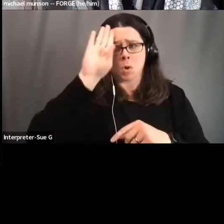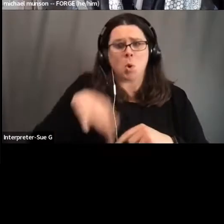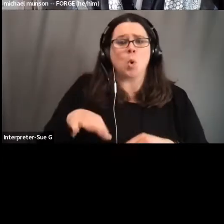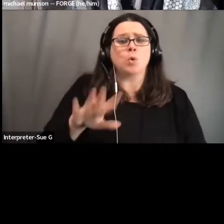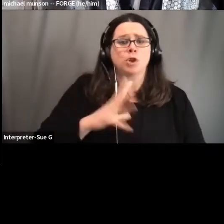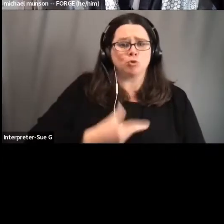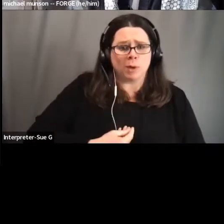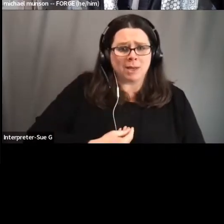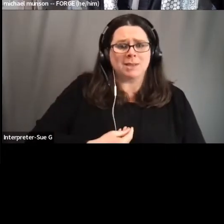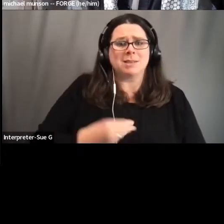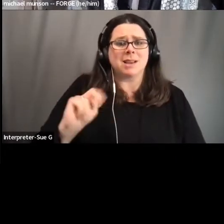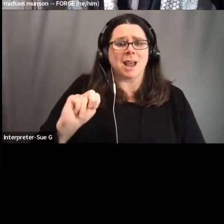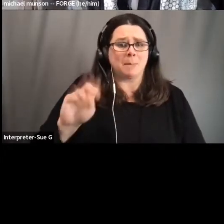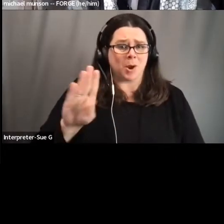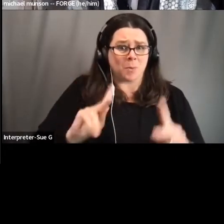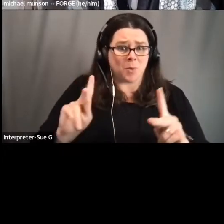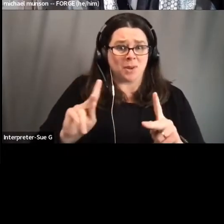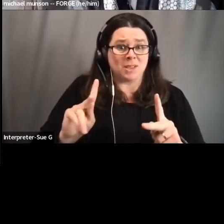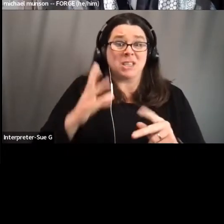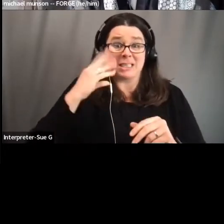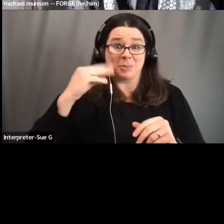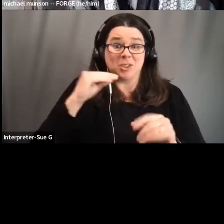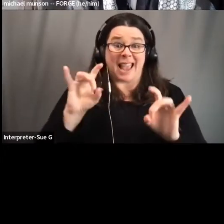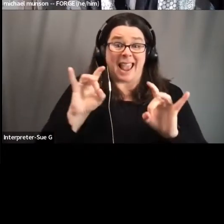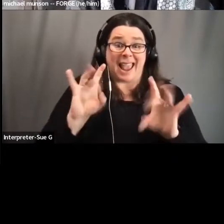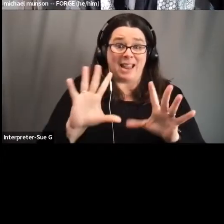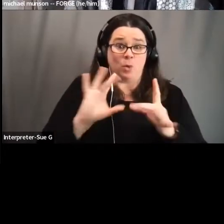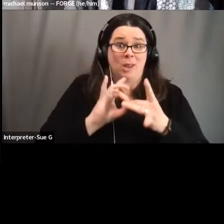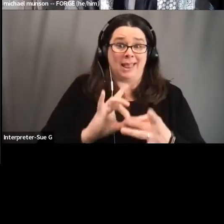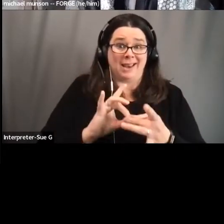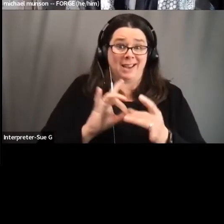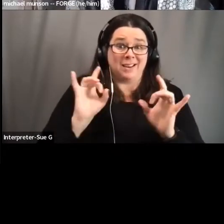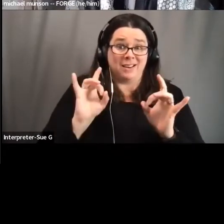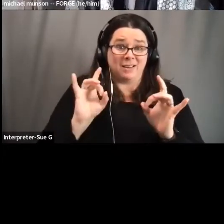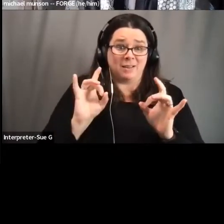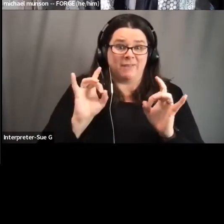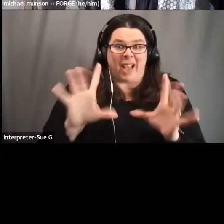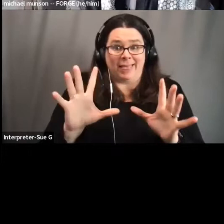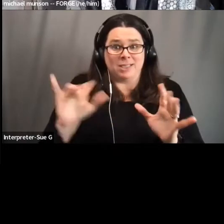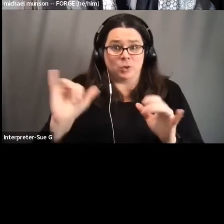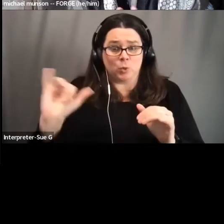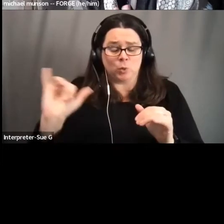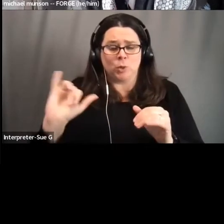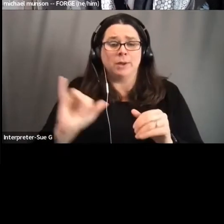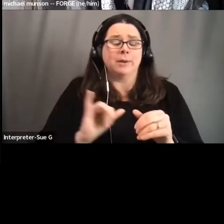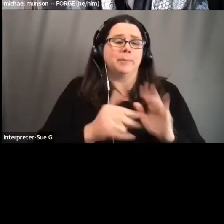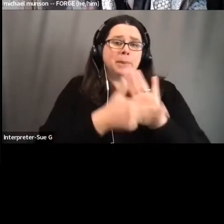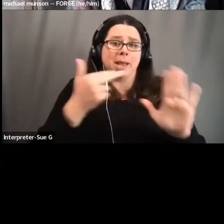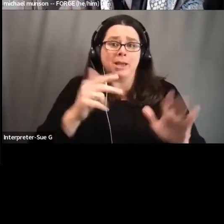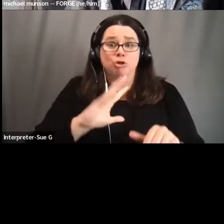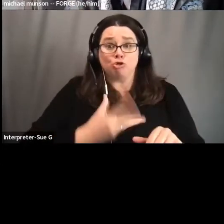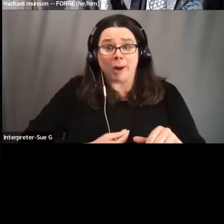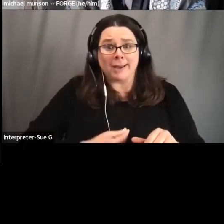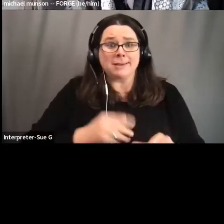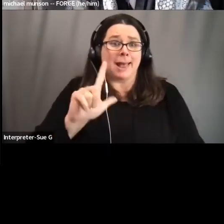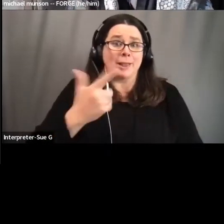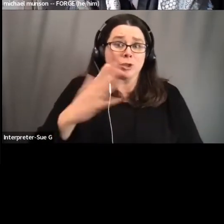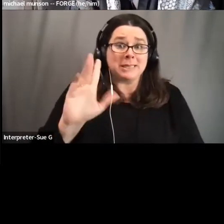are experiencing hate-related violence specific to being trans or LGB or T or nonbinary.